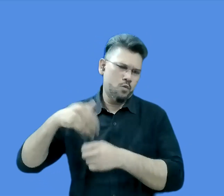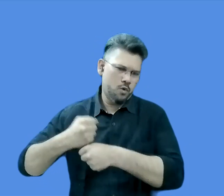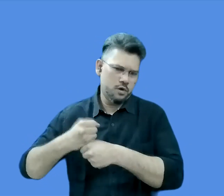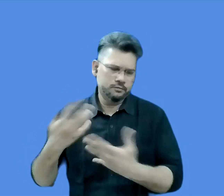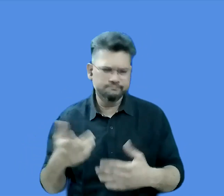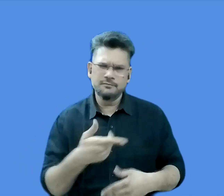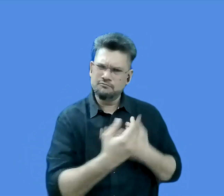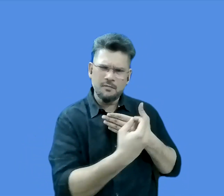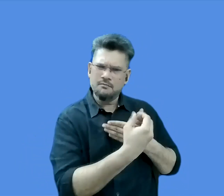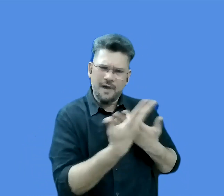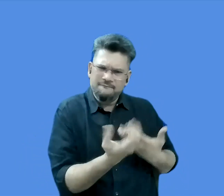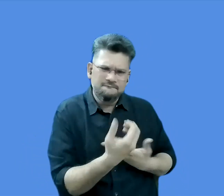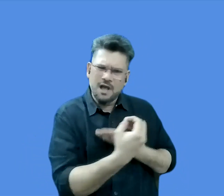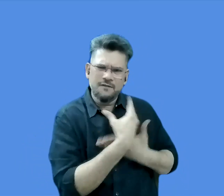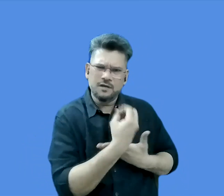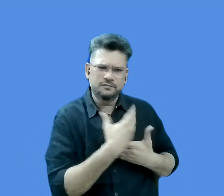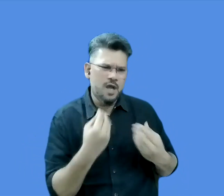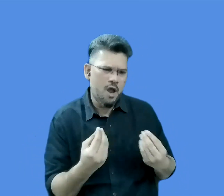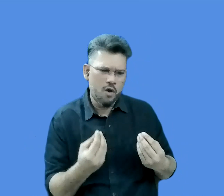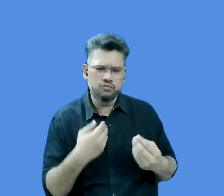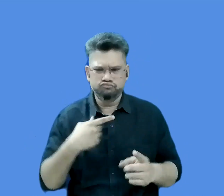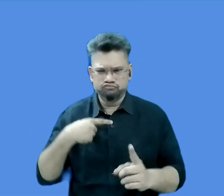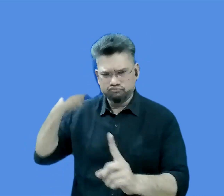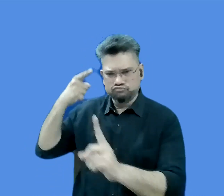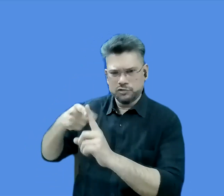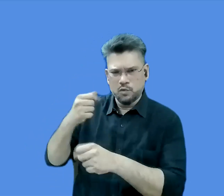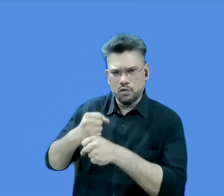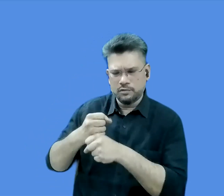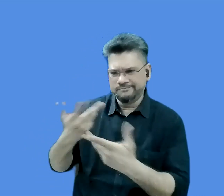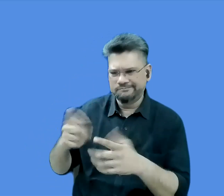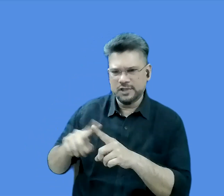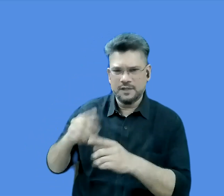access coordination in the city emergency management. Do you have any